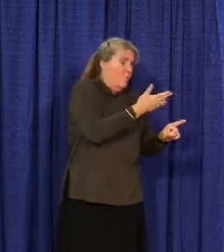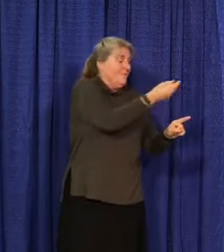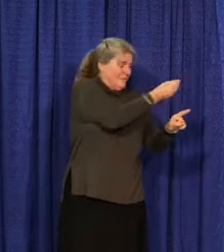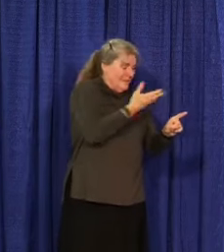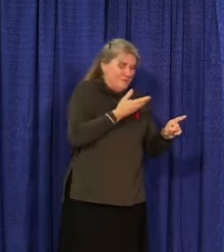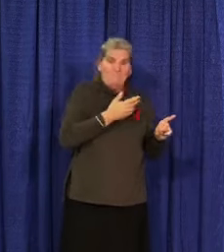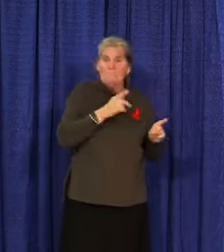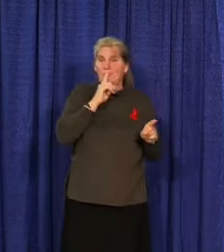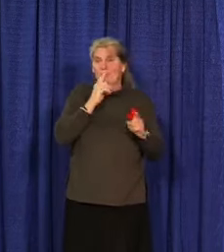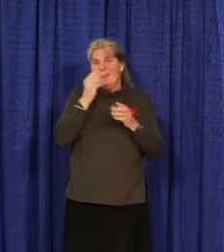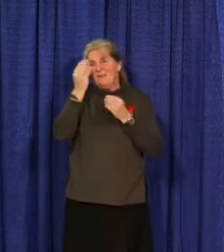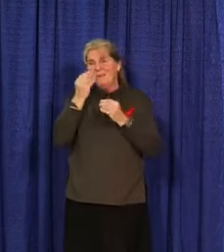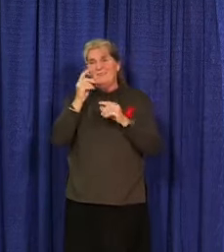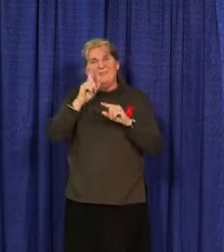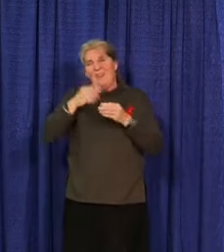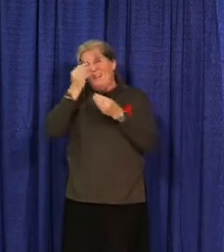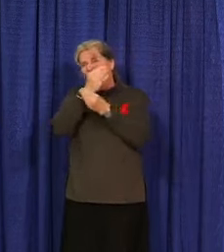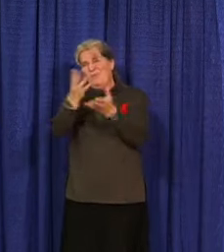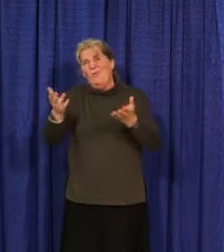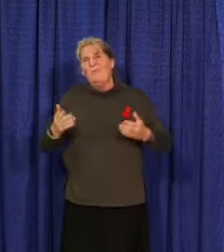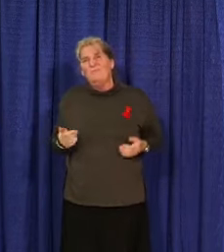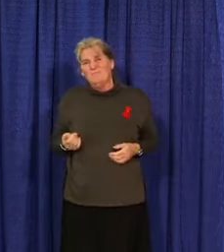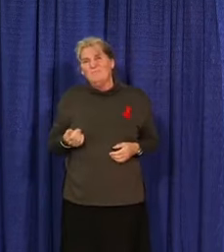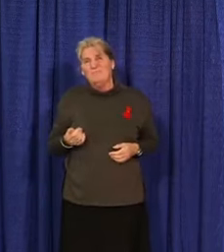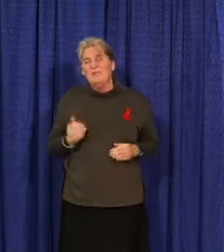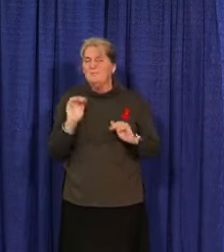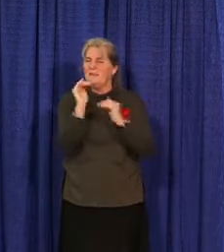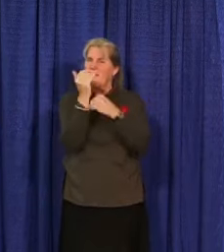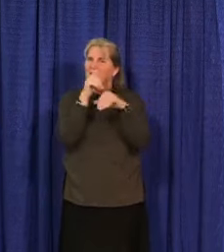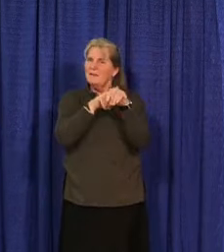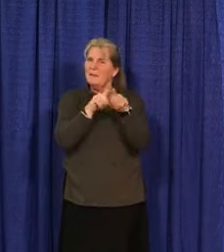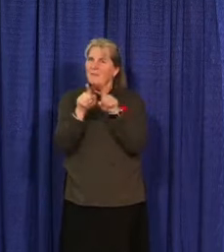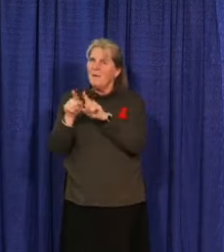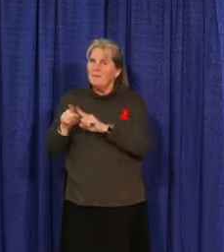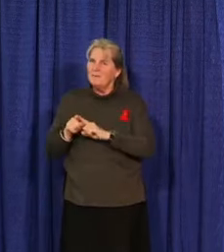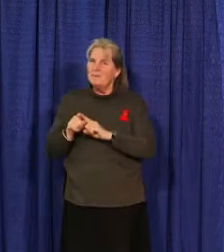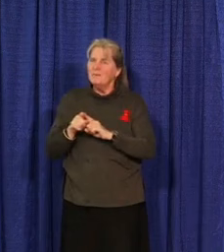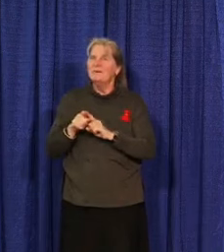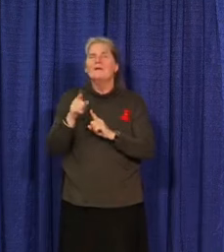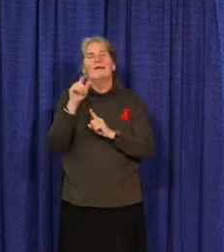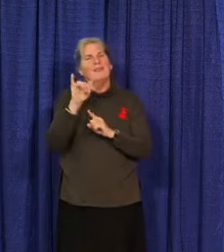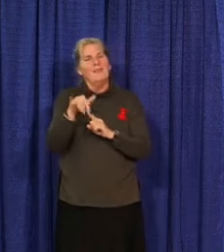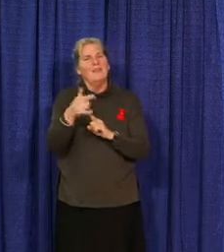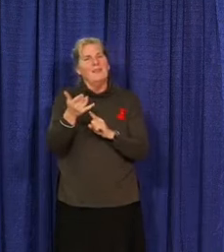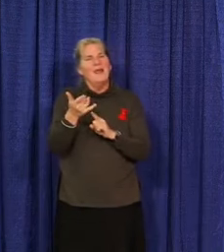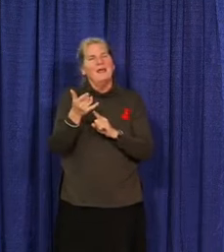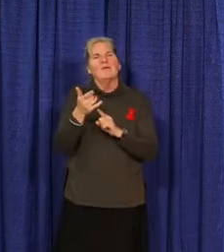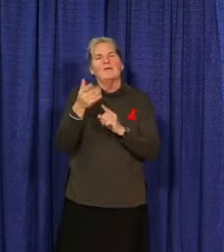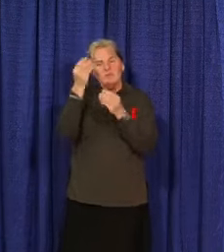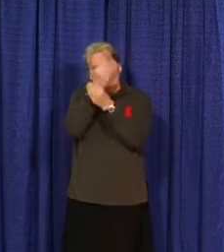we cannot share. Time is also of the essence. In order to give citizens the information about potential